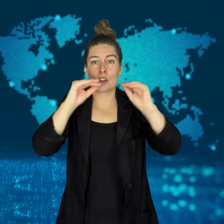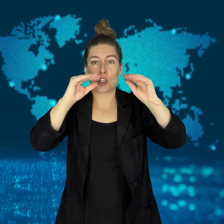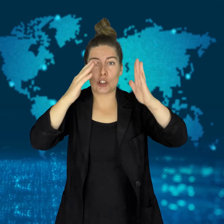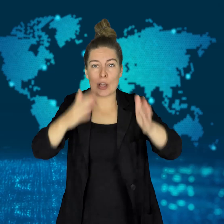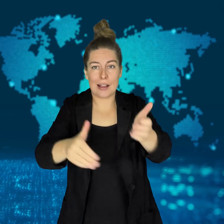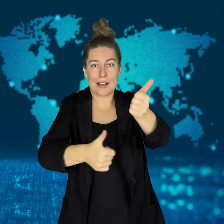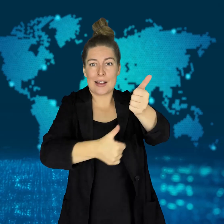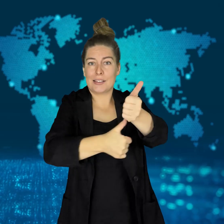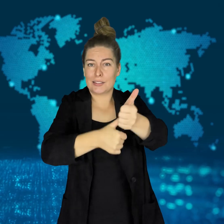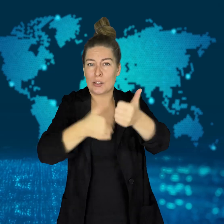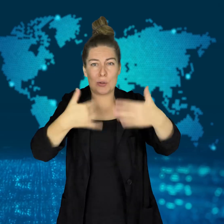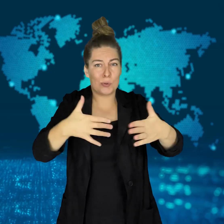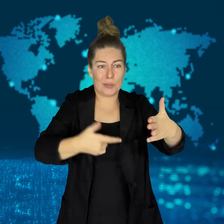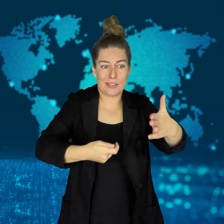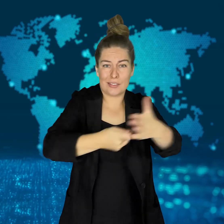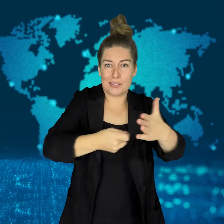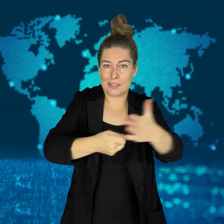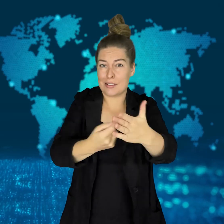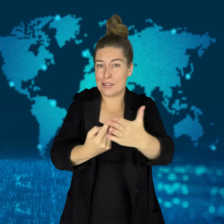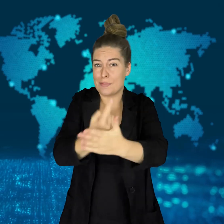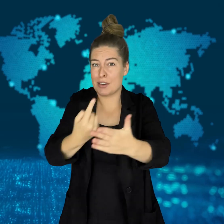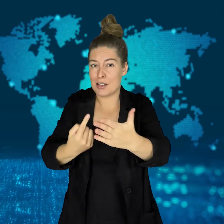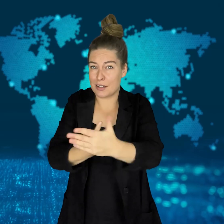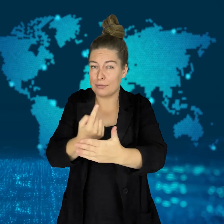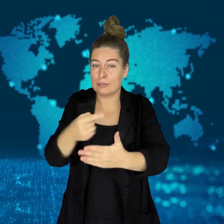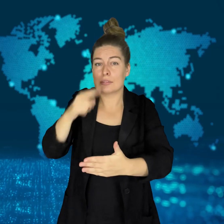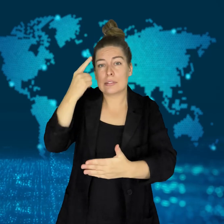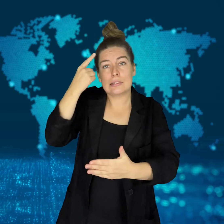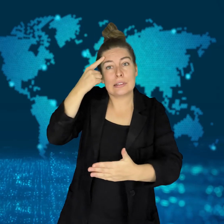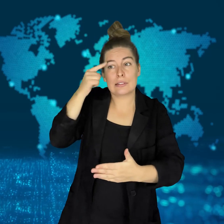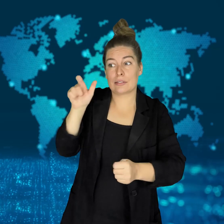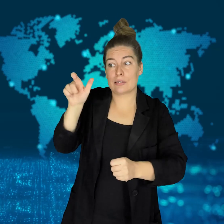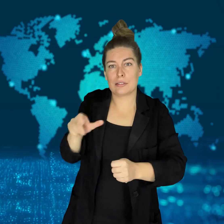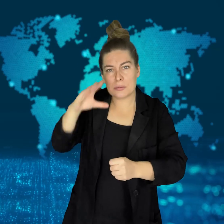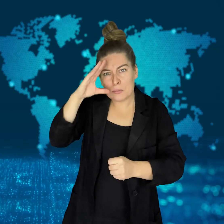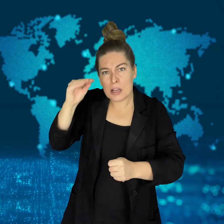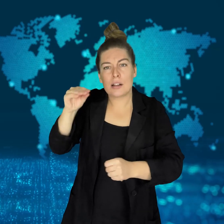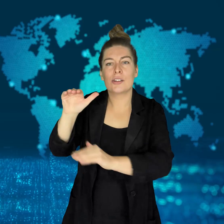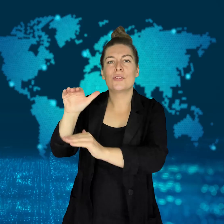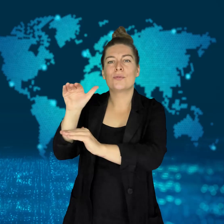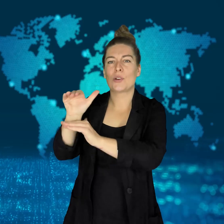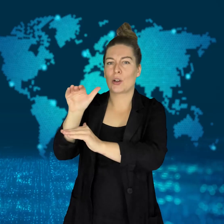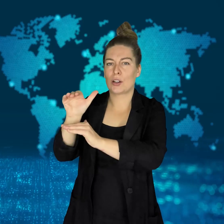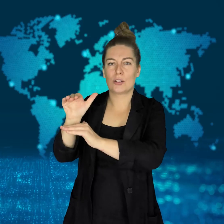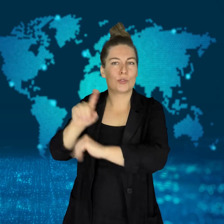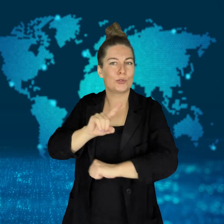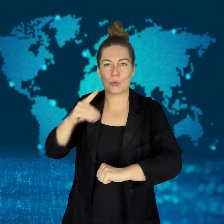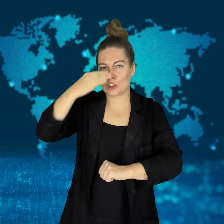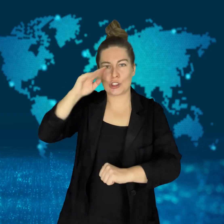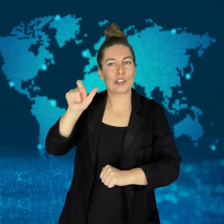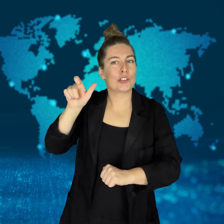Their assailant has been hospitalized in serious condition.